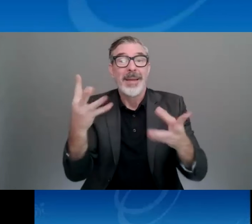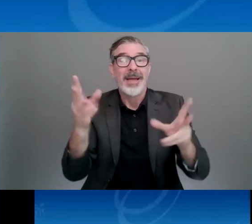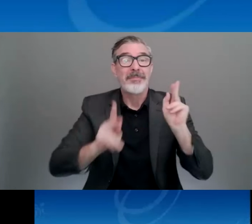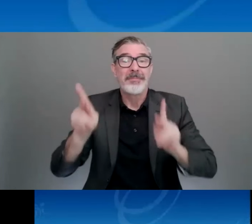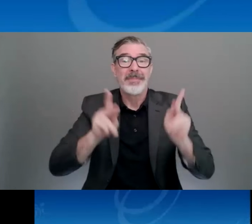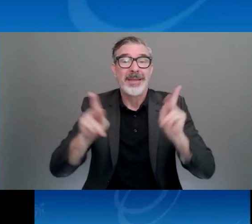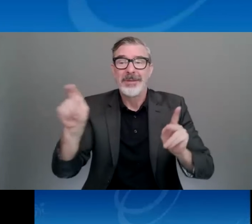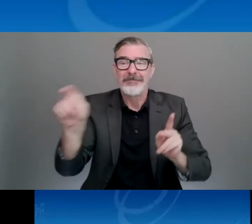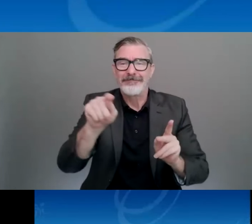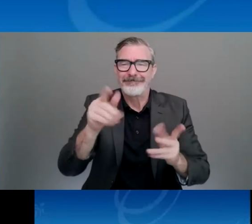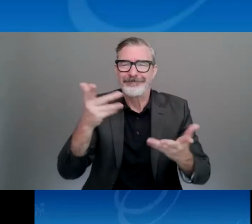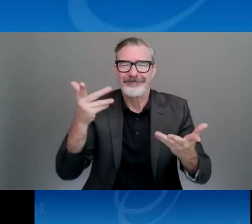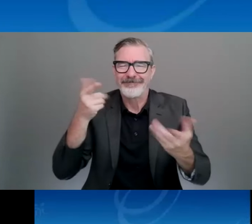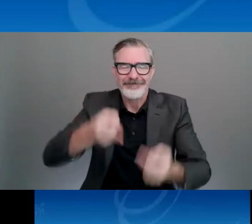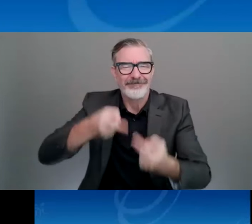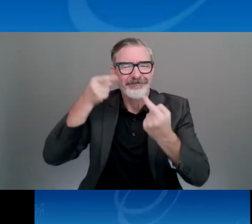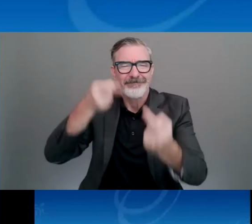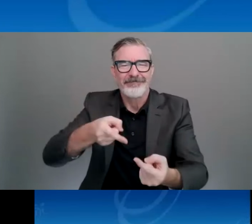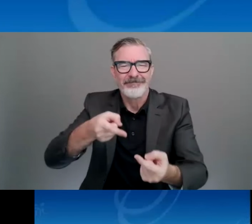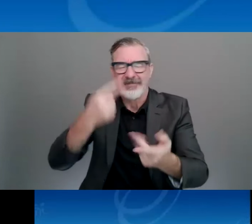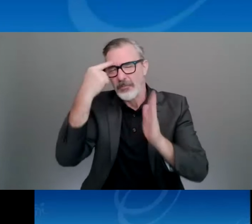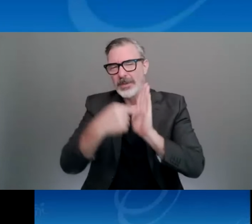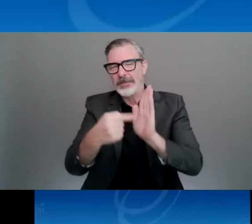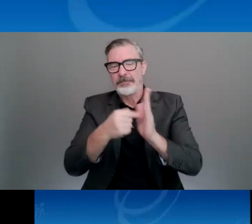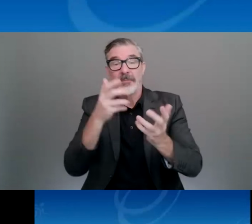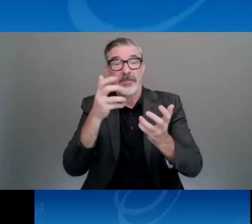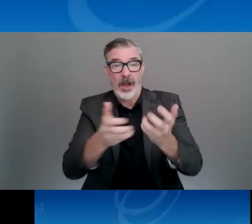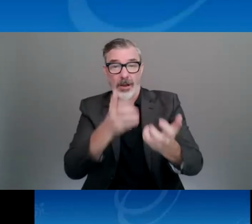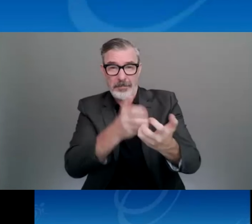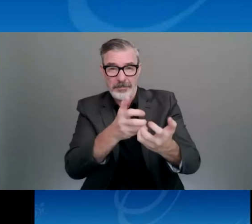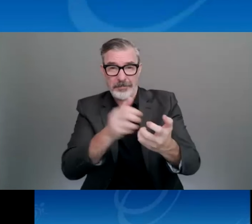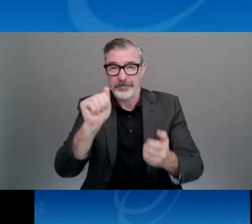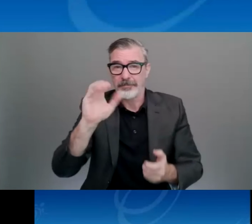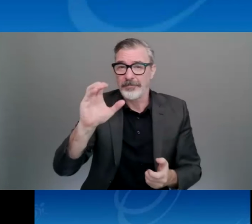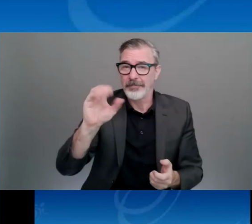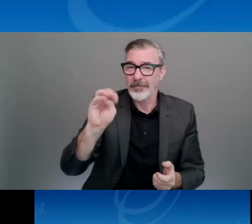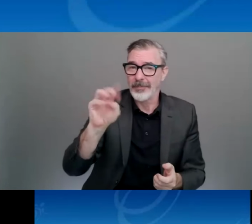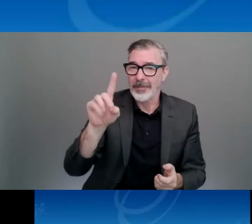So for example, accommodations process how many? I don't know how many people know this.